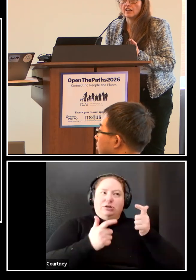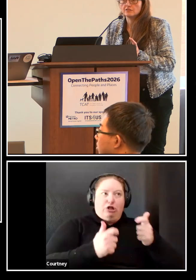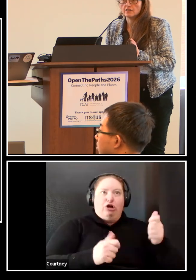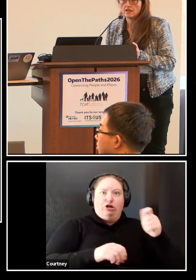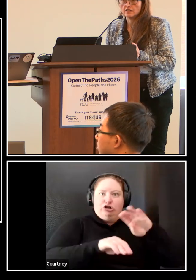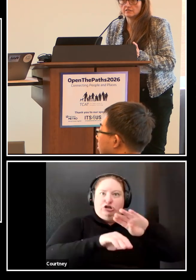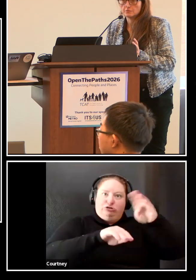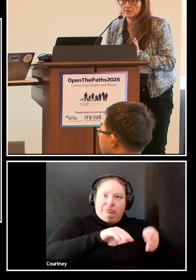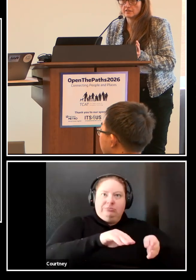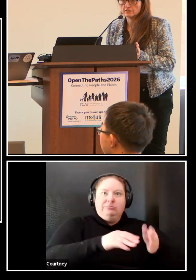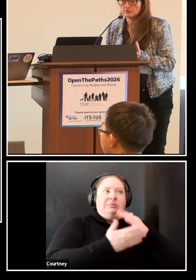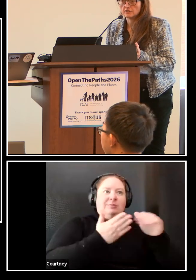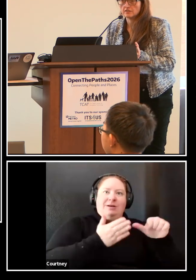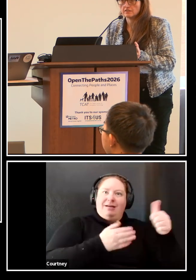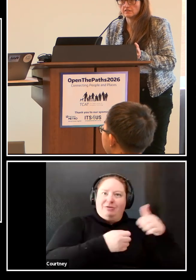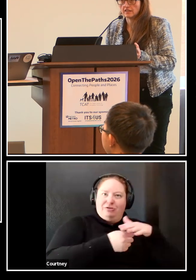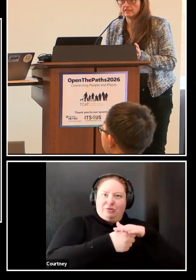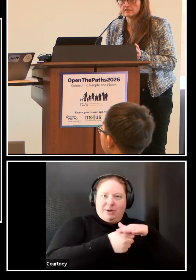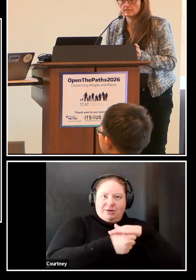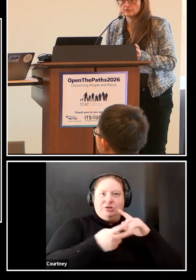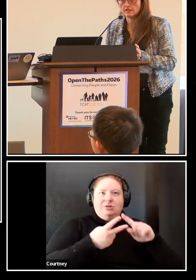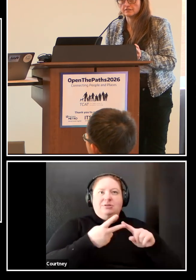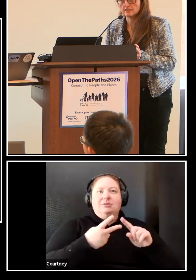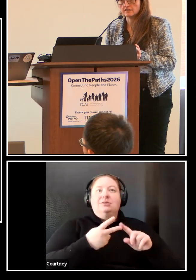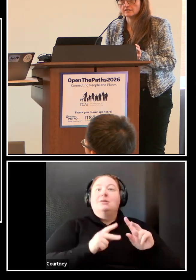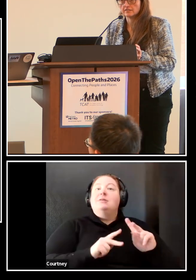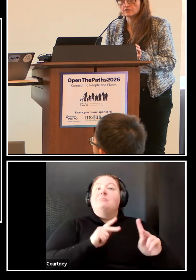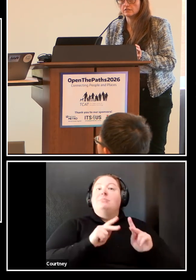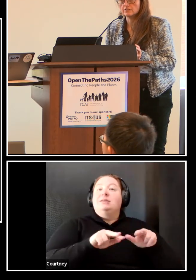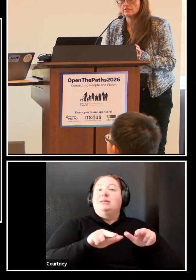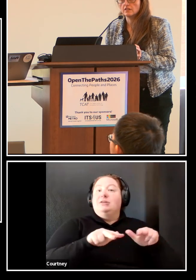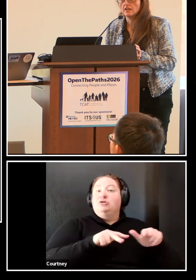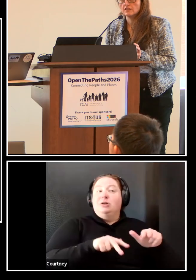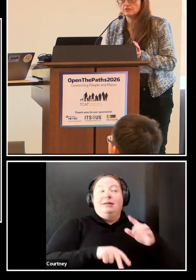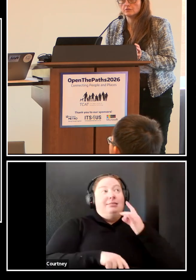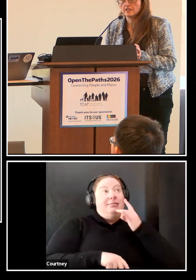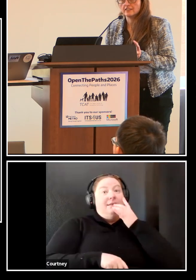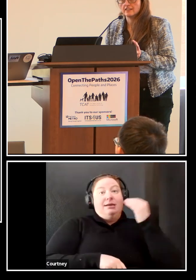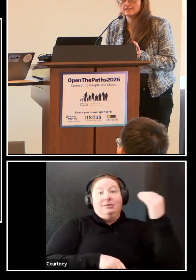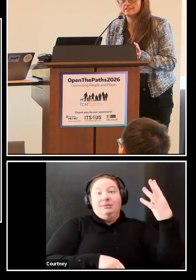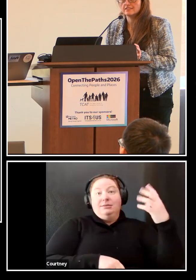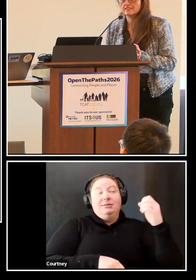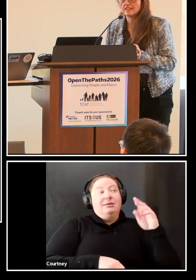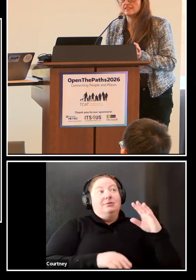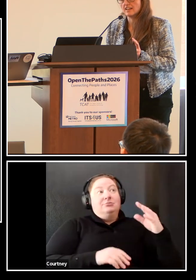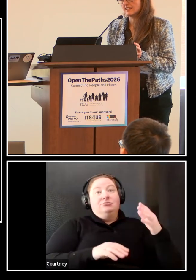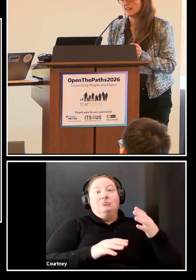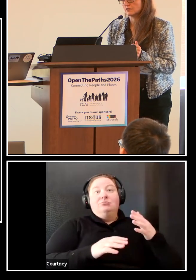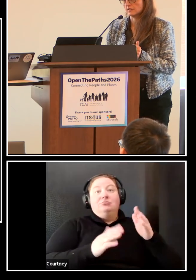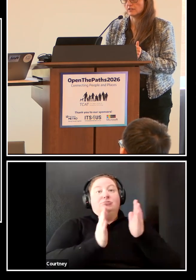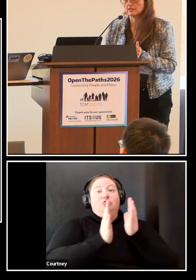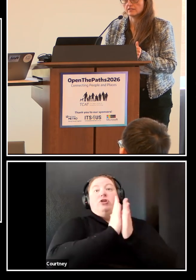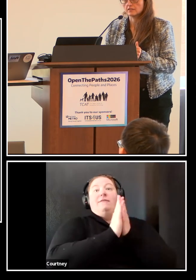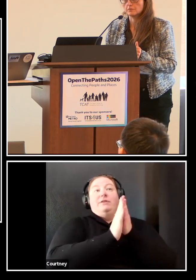I would add pedestrian lights and traffic signals to my analysis and then I would look at the